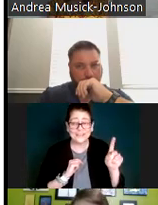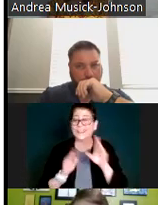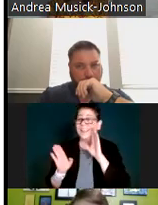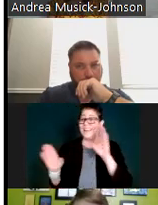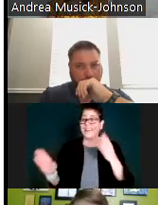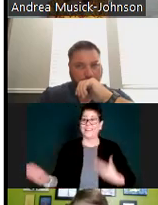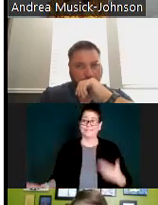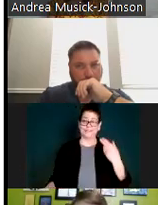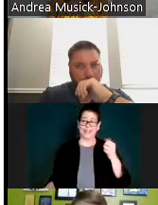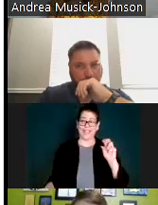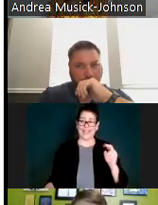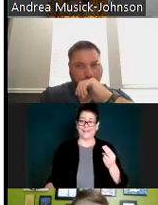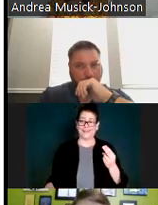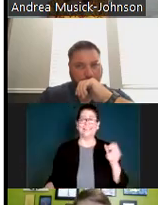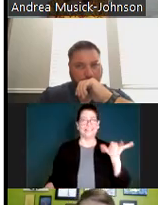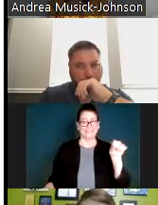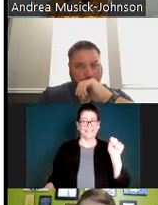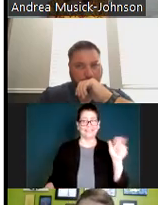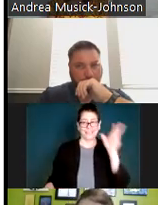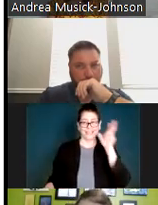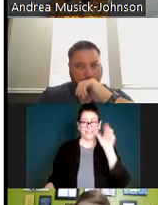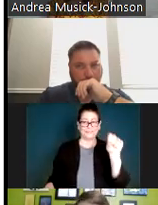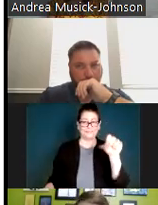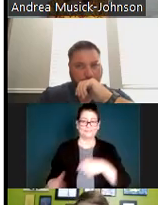Lucia I can hear you. (Brandy) Great, thank you both so much.